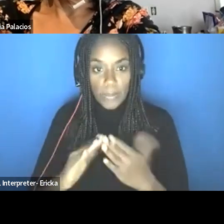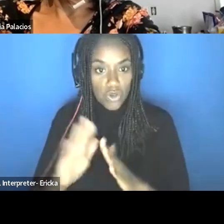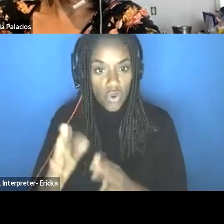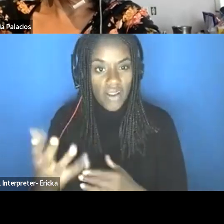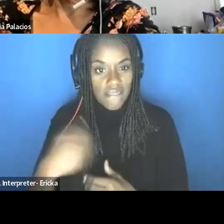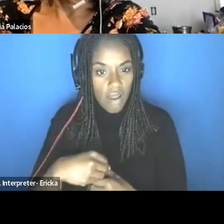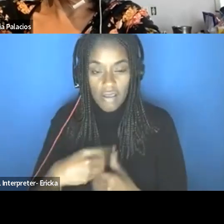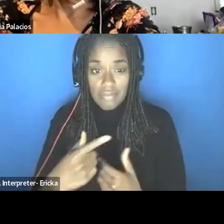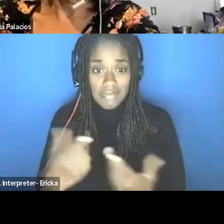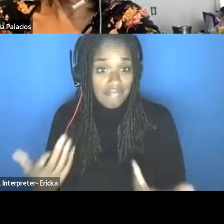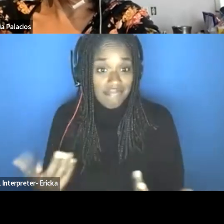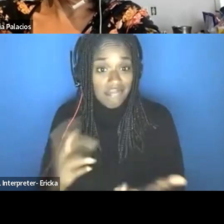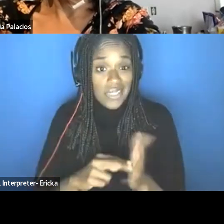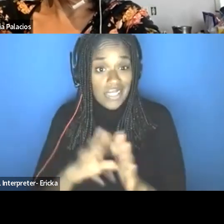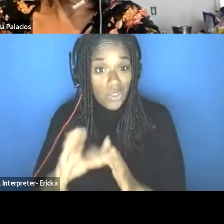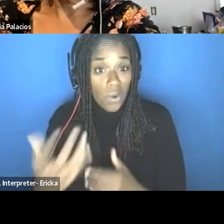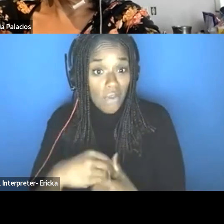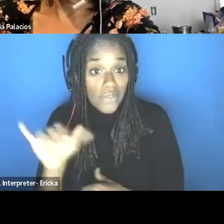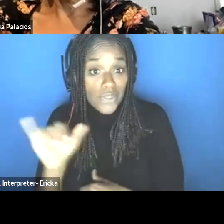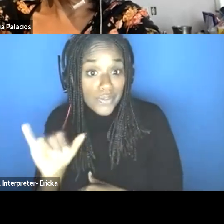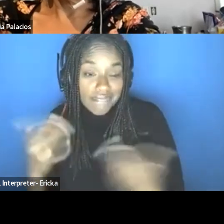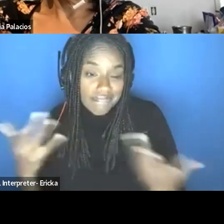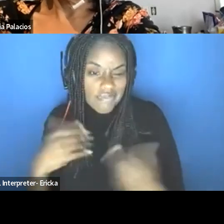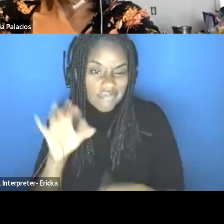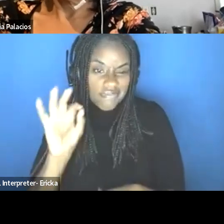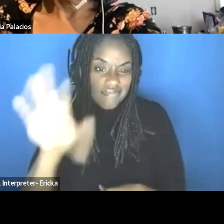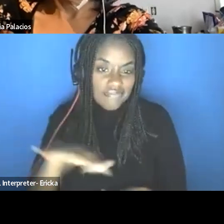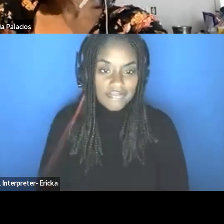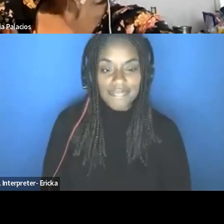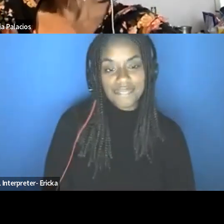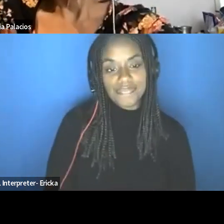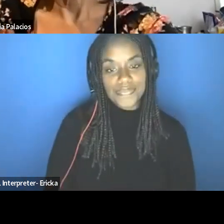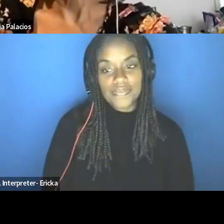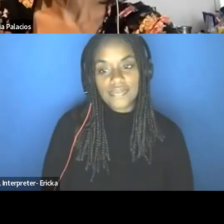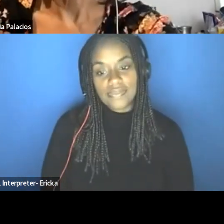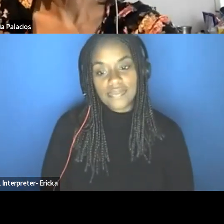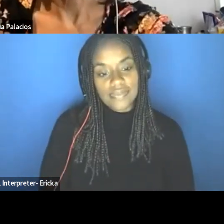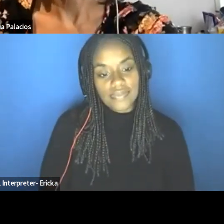Perhaps accepting as Arkansasians, I don't know what the word is, this is how we are approaching it. And you being whatever segment of the community you are in, is inclusive of that.